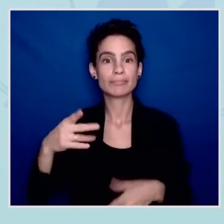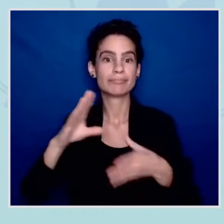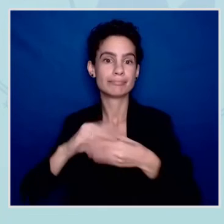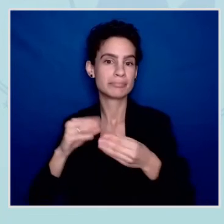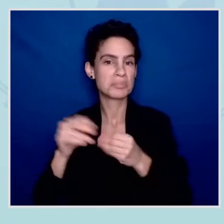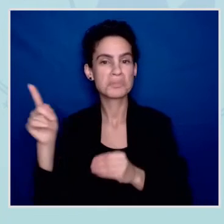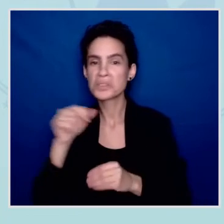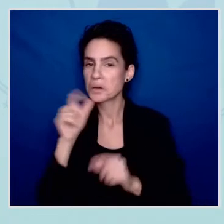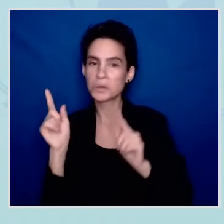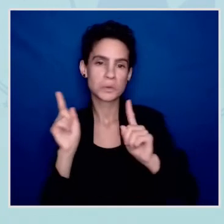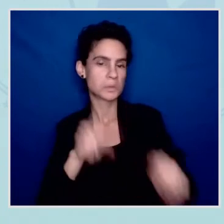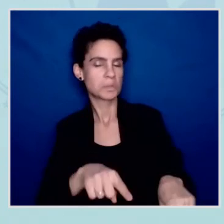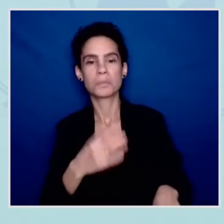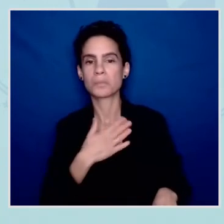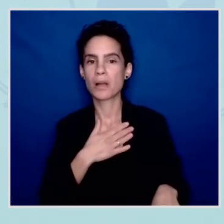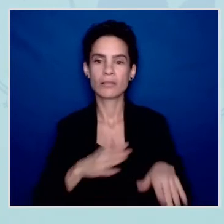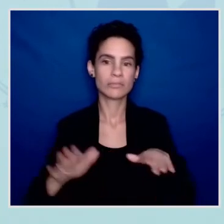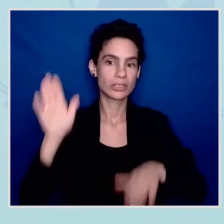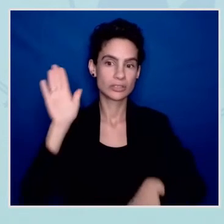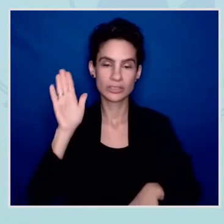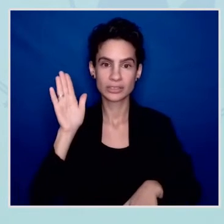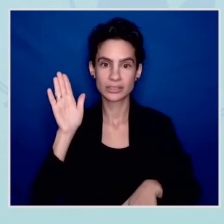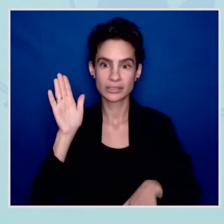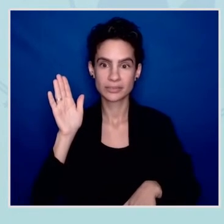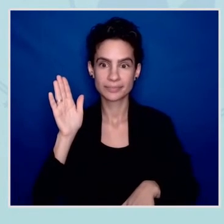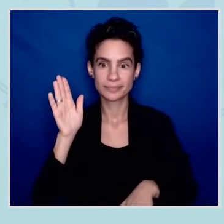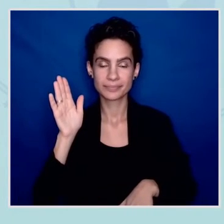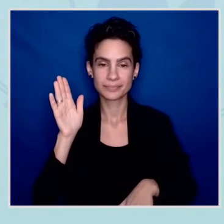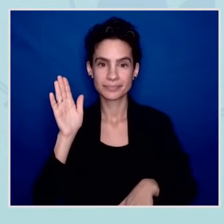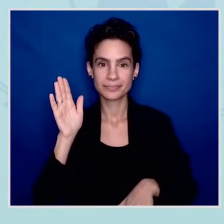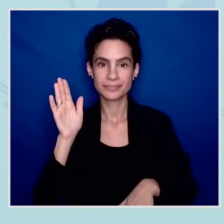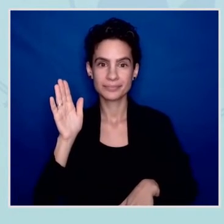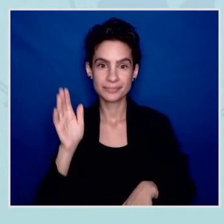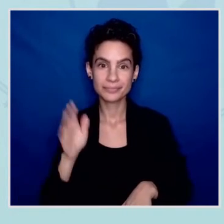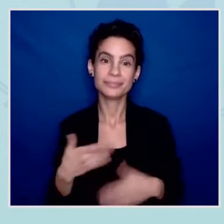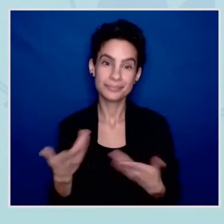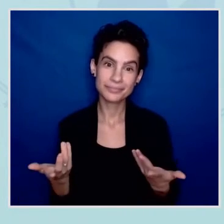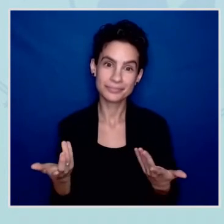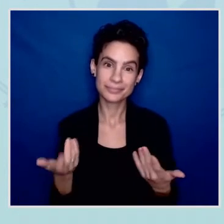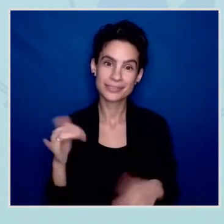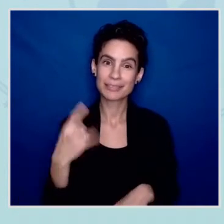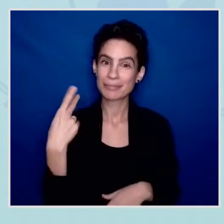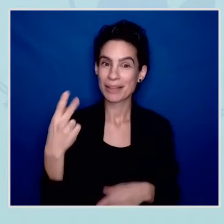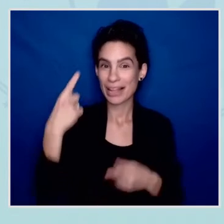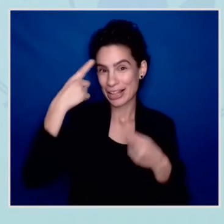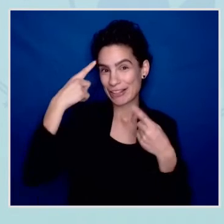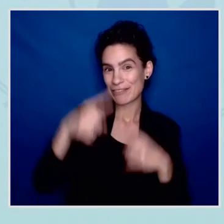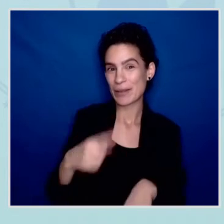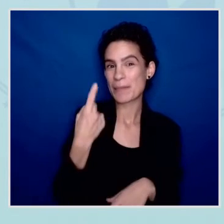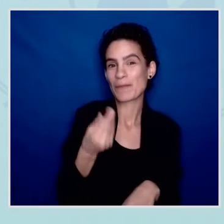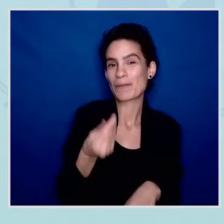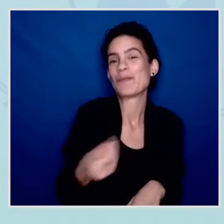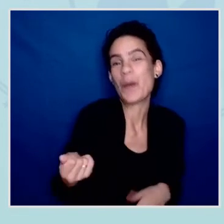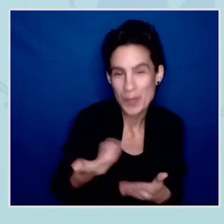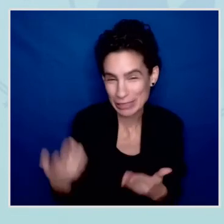HIM LEAVING OFFICE. I WAS TOLD THAT, ON THE WAY UP HERE, ON THE WAY OVER HERE,